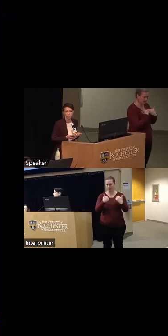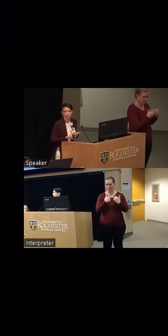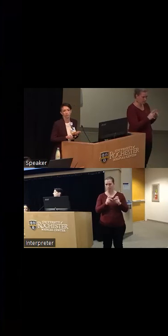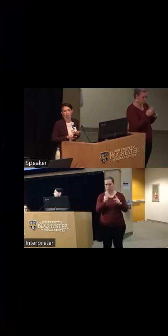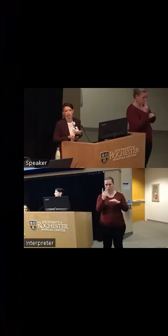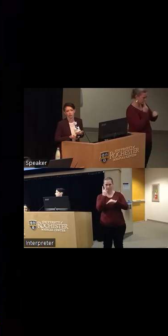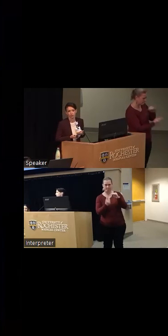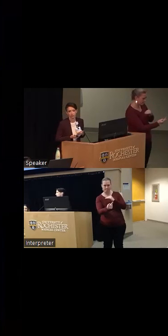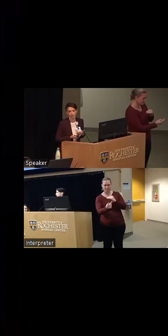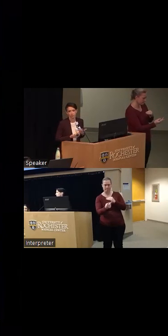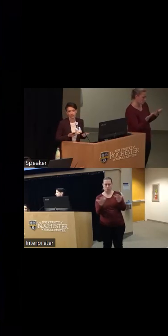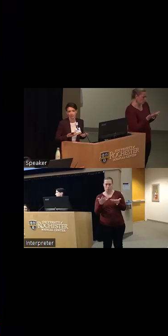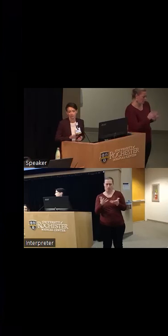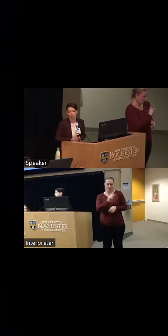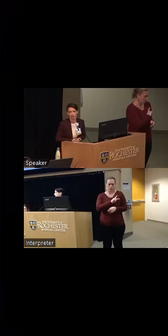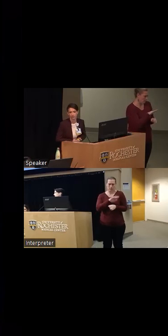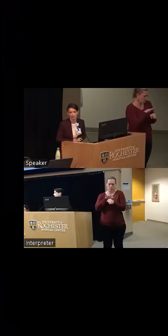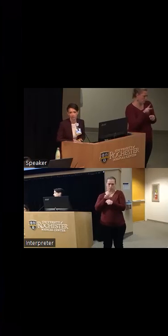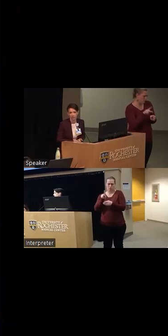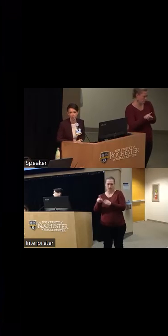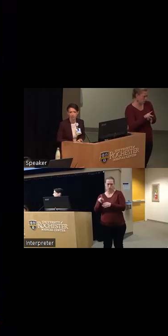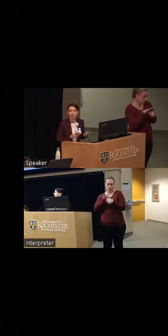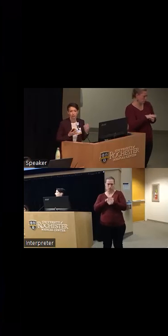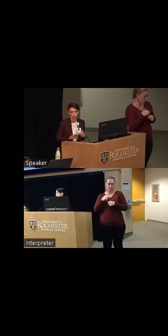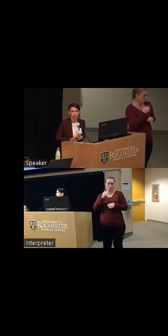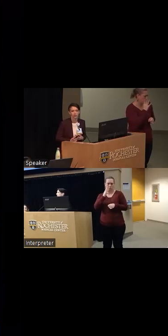personal and professional stressors I'm likely to experience in the next year and what will I